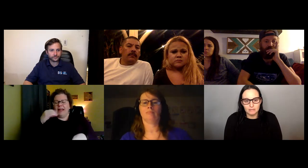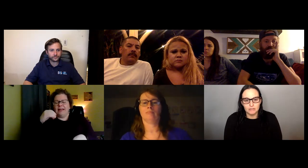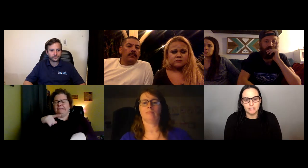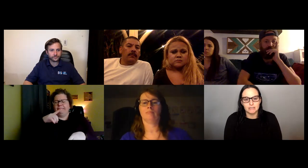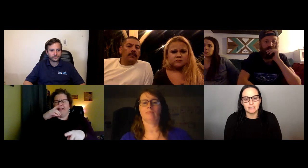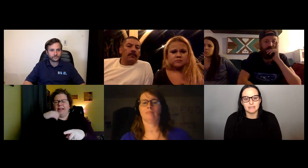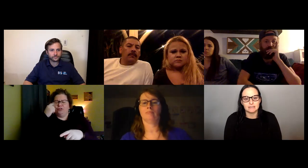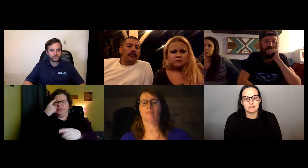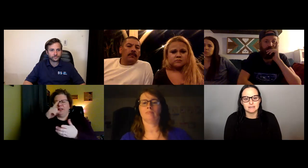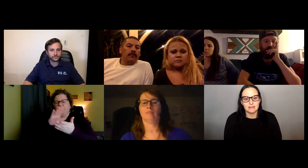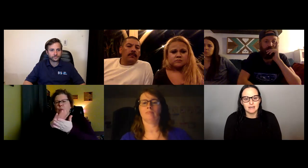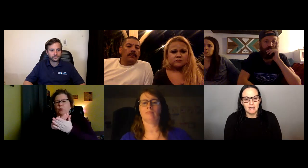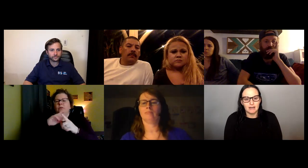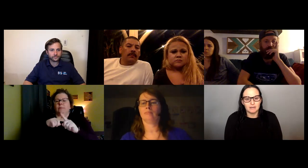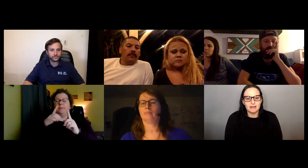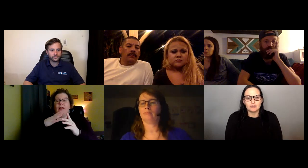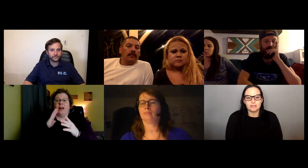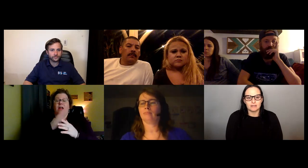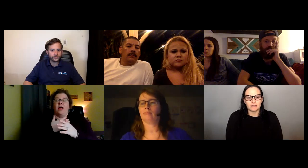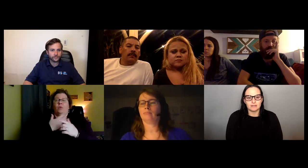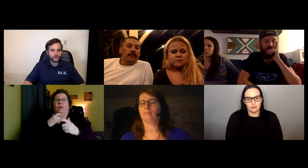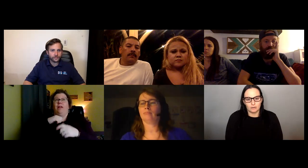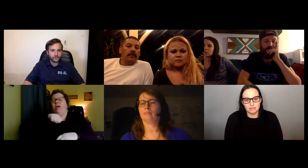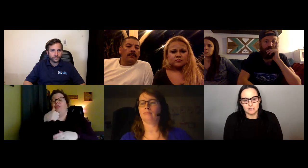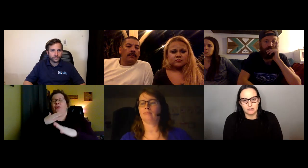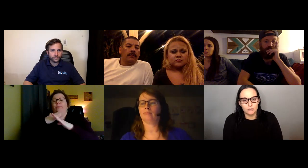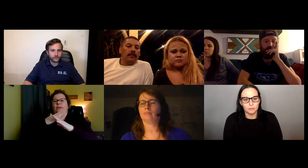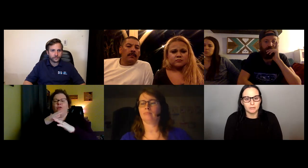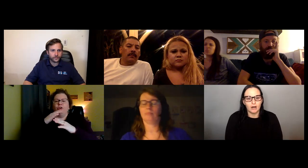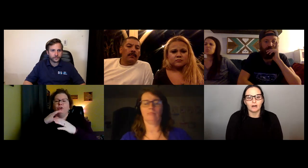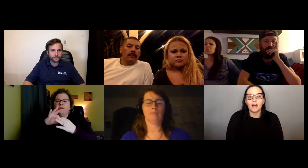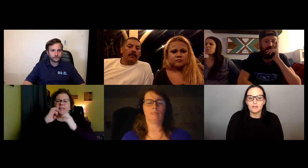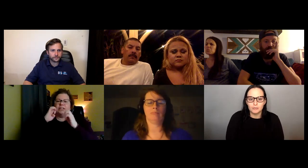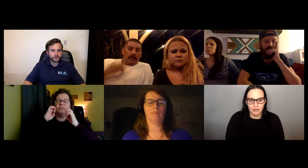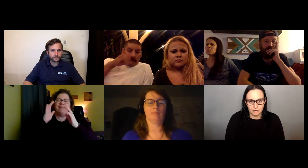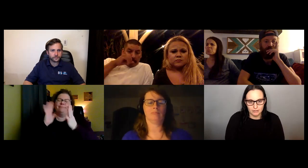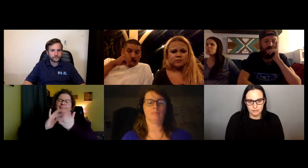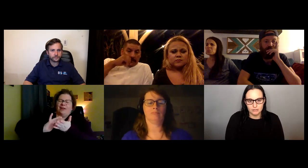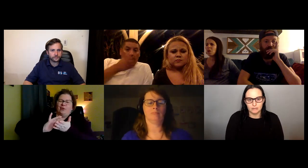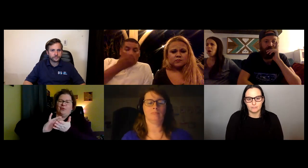mention is um and i understand you know this is the school but our